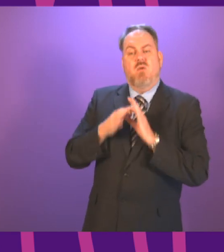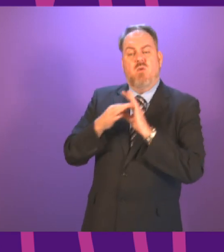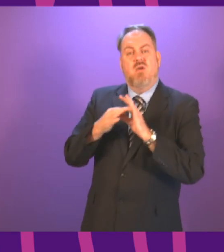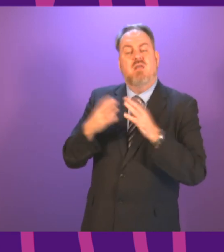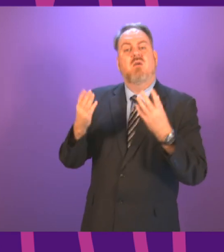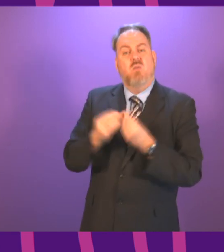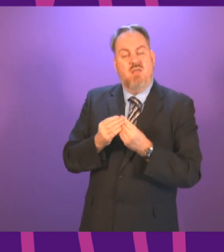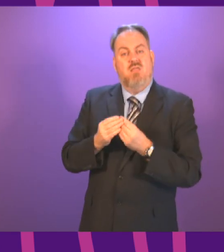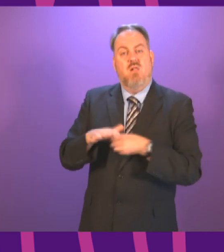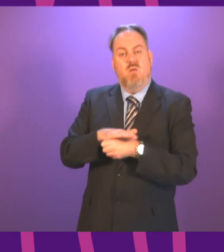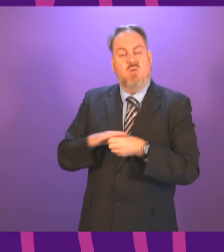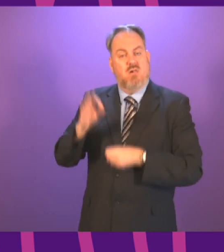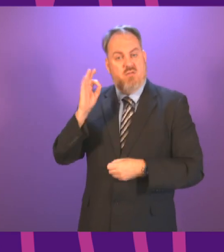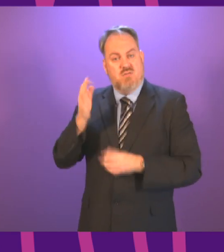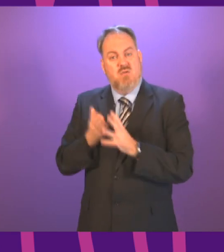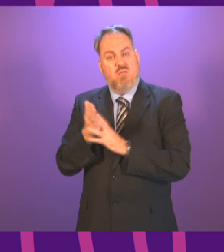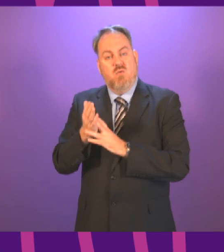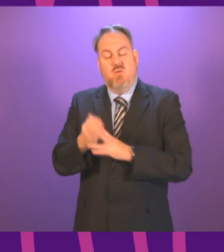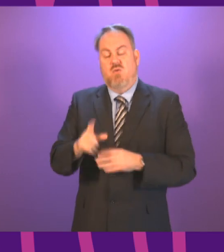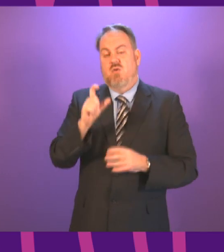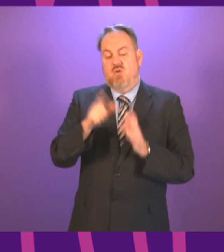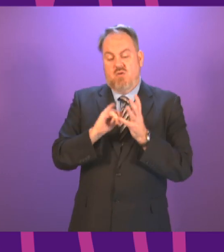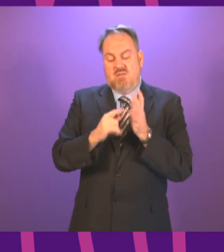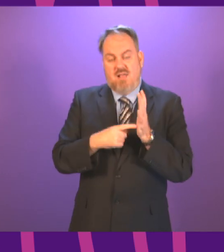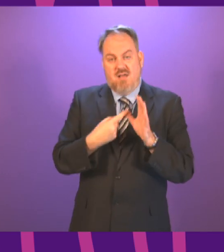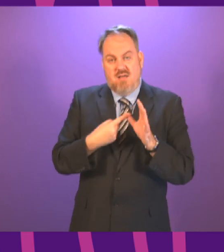We engaged with local authorities through the Convention of Scottish Local Authorities and the Society of Local Authority Chief Executives and Senior Managers in advance of the publication